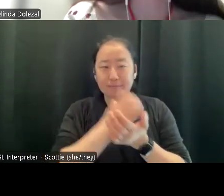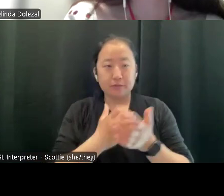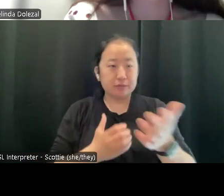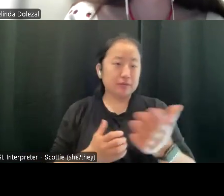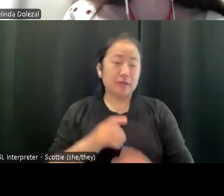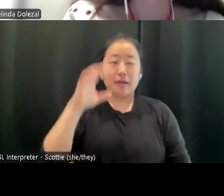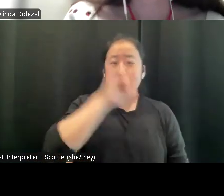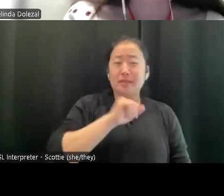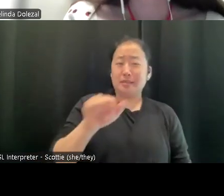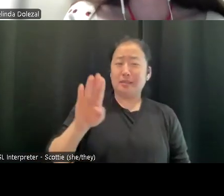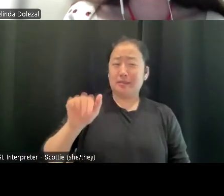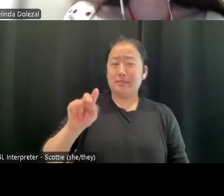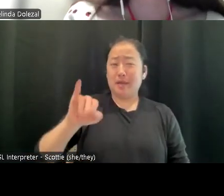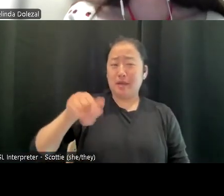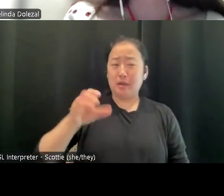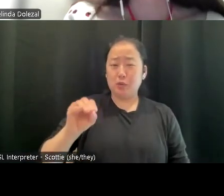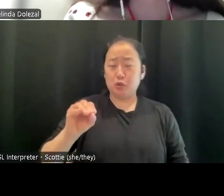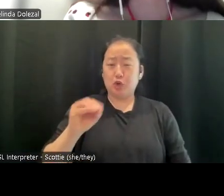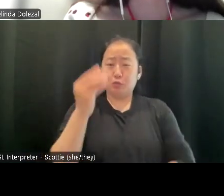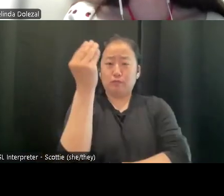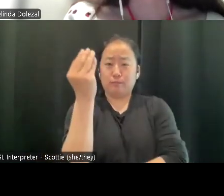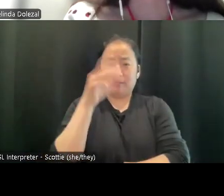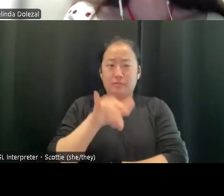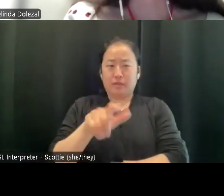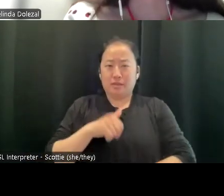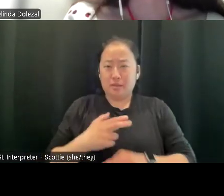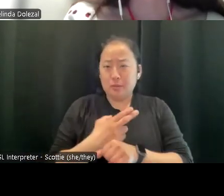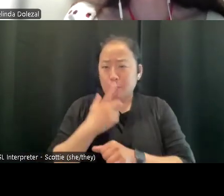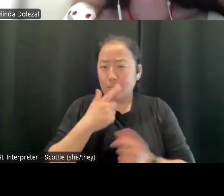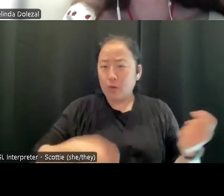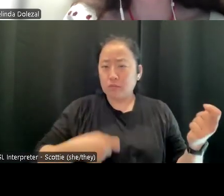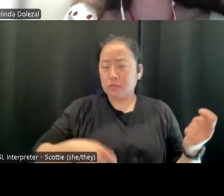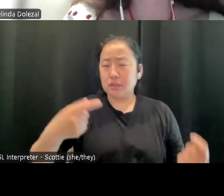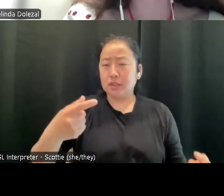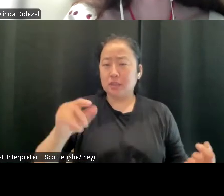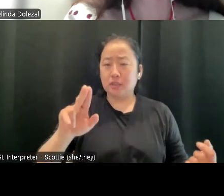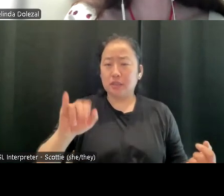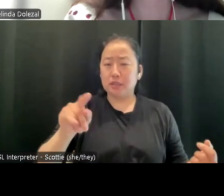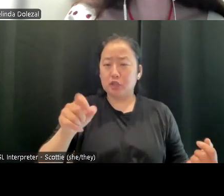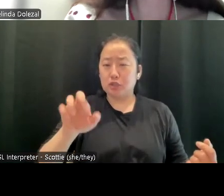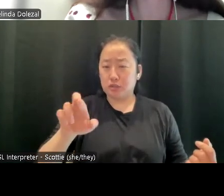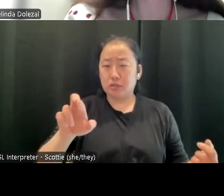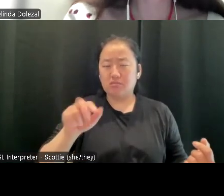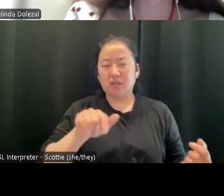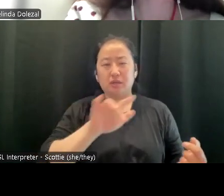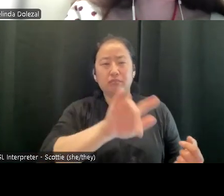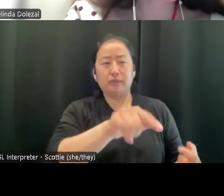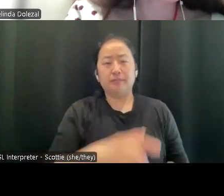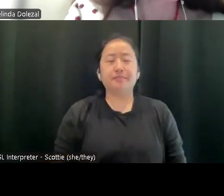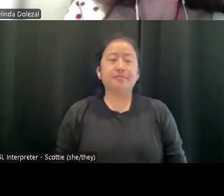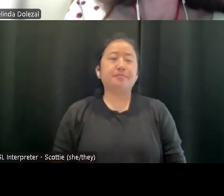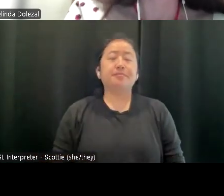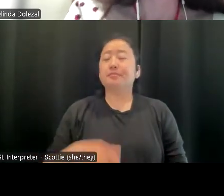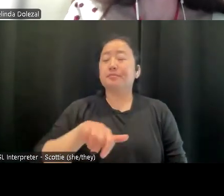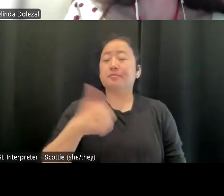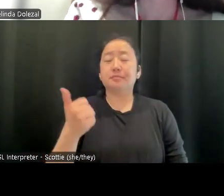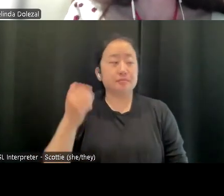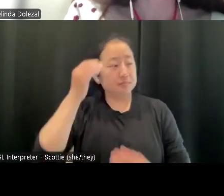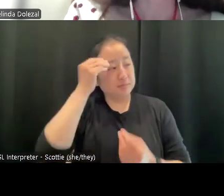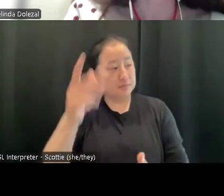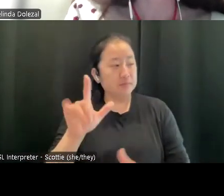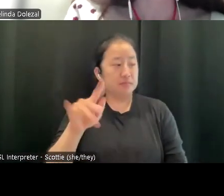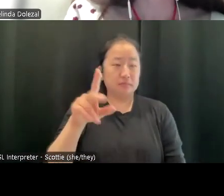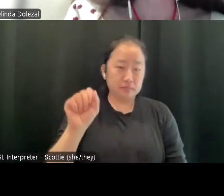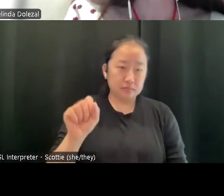gi dar or other instruments, the link is here. And some other resources that Bora has listed,